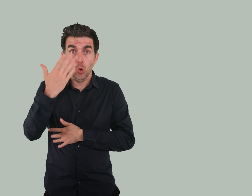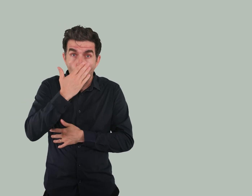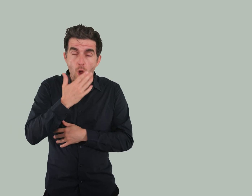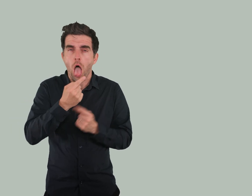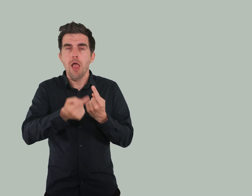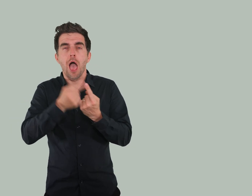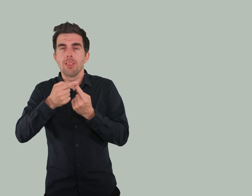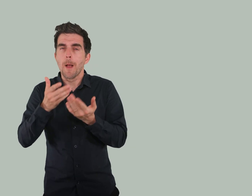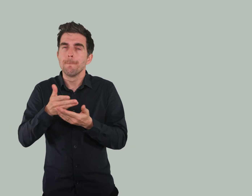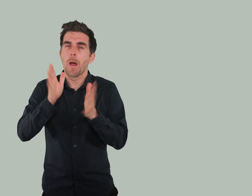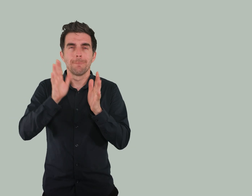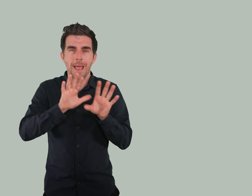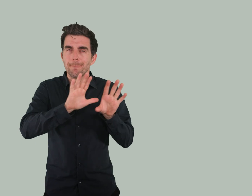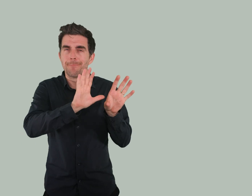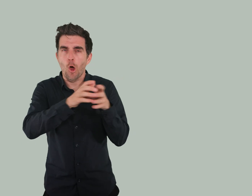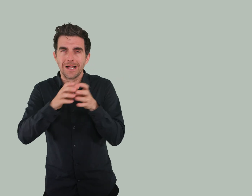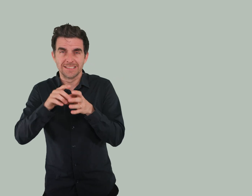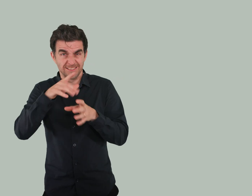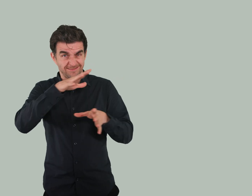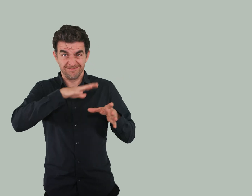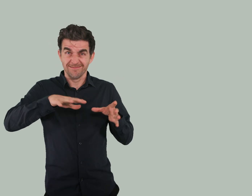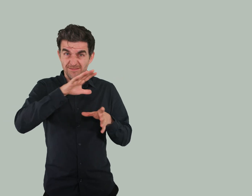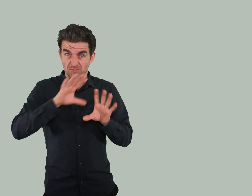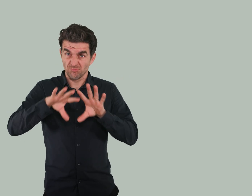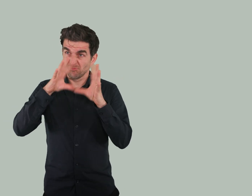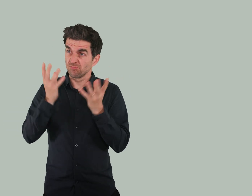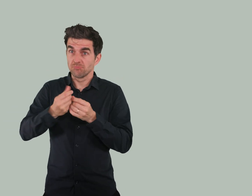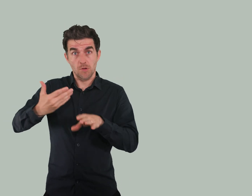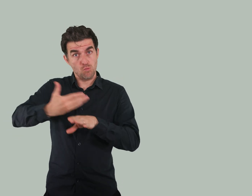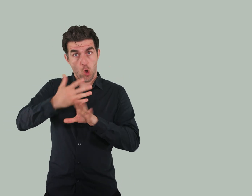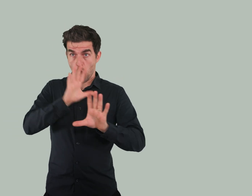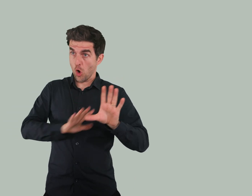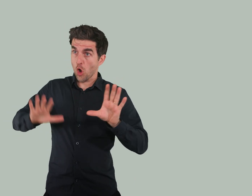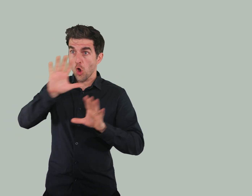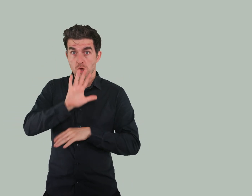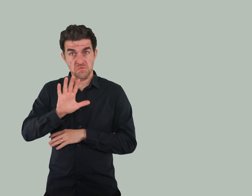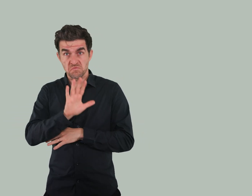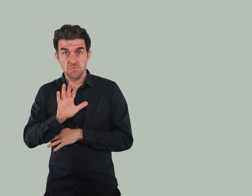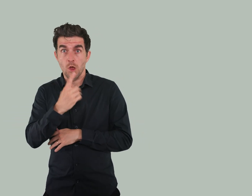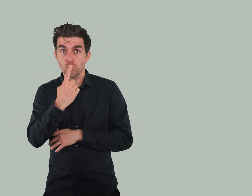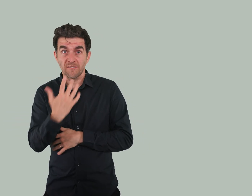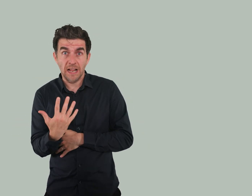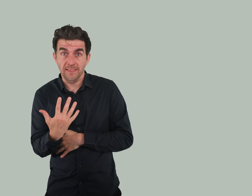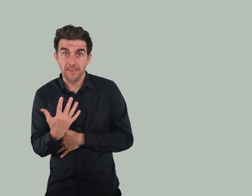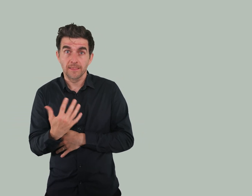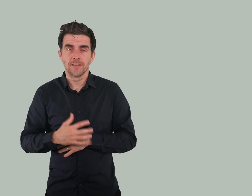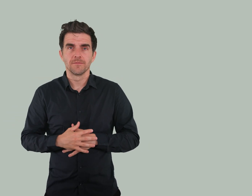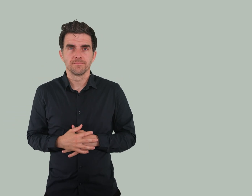schools and other public bodies collectively account for approximately one fifth of total employment.